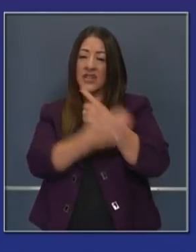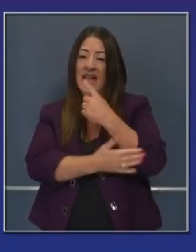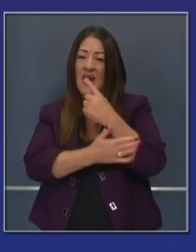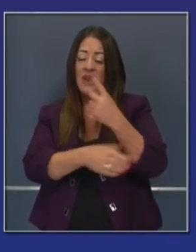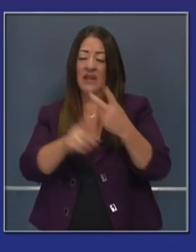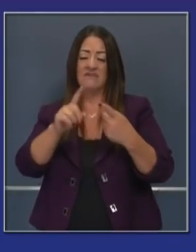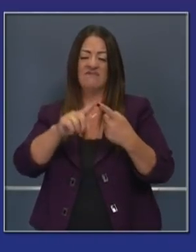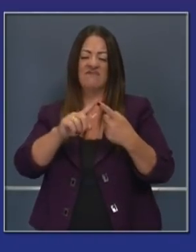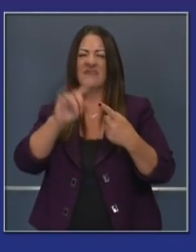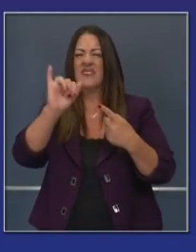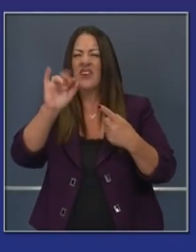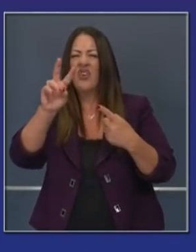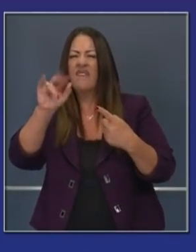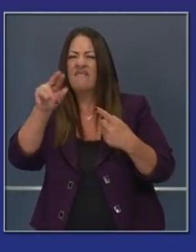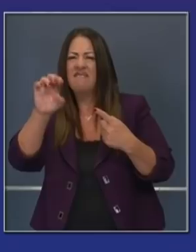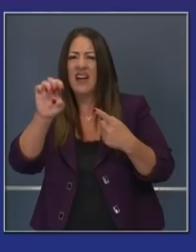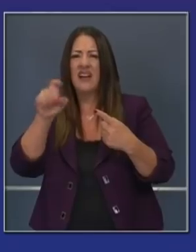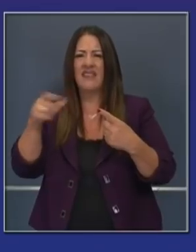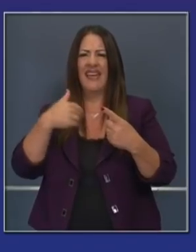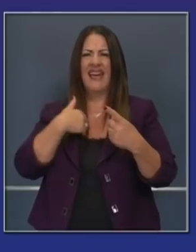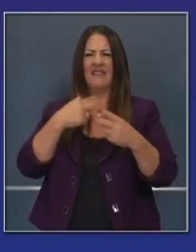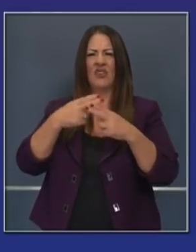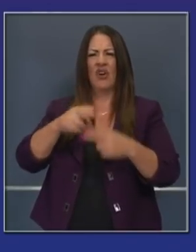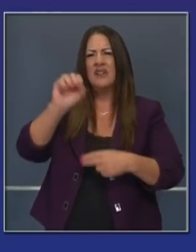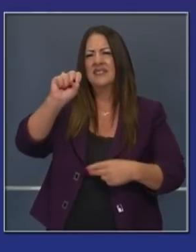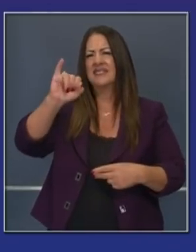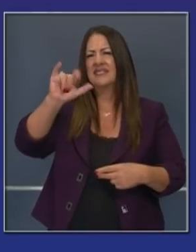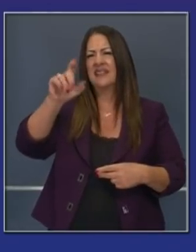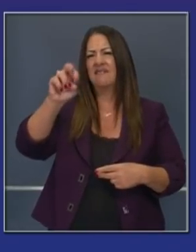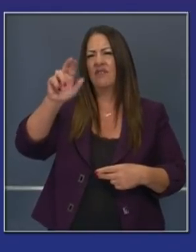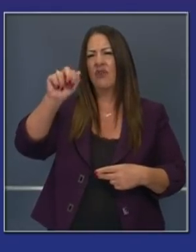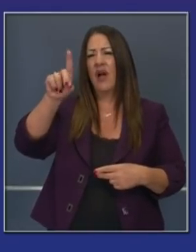STRESS AND GENERATED A LOT OF ATTENTION, PARTICULARLY IN SOUTHERN CALIFORNIA. BOTH IN ORANGE COUNTY.